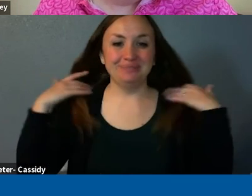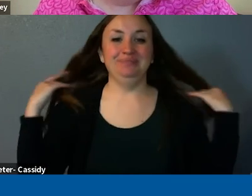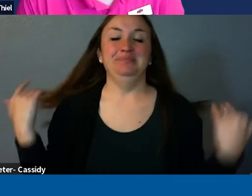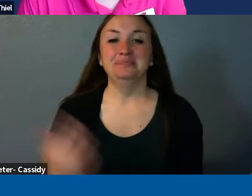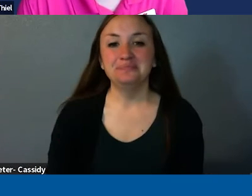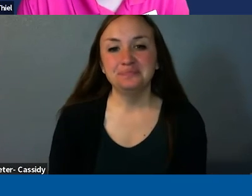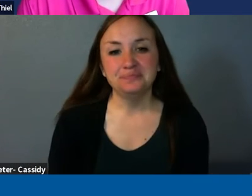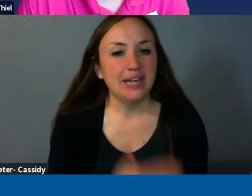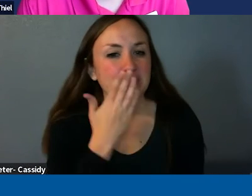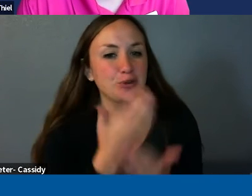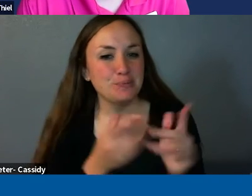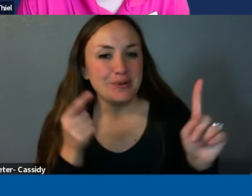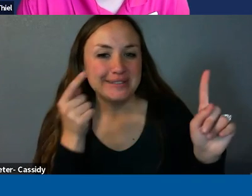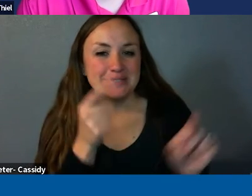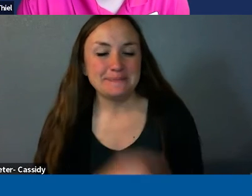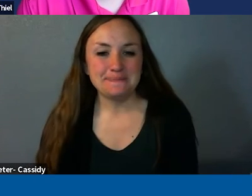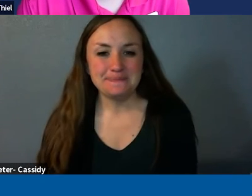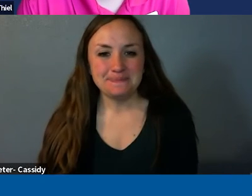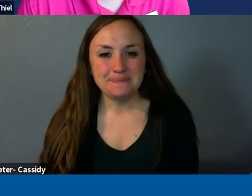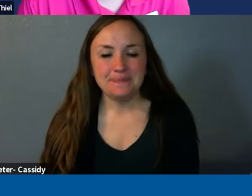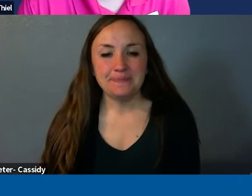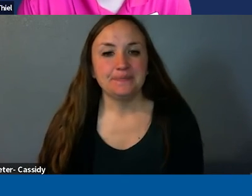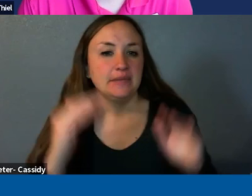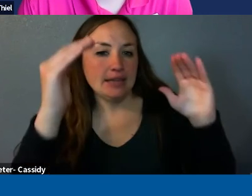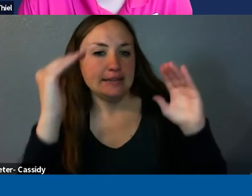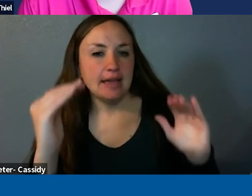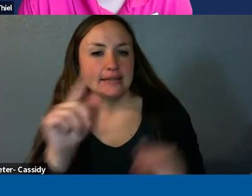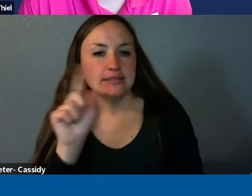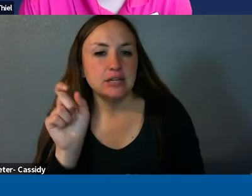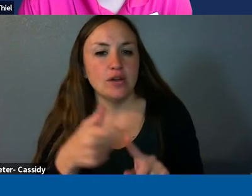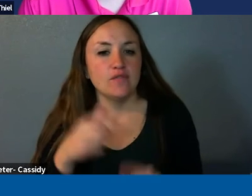Yeah, that's a good point. Next is a question from Mo.